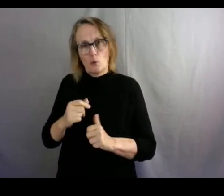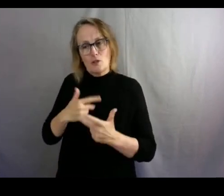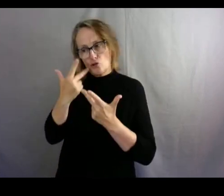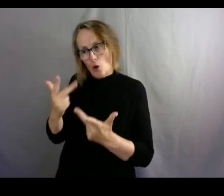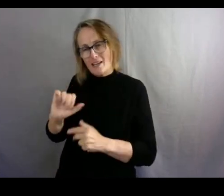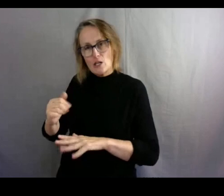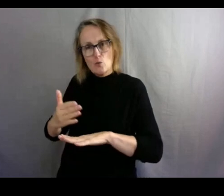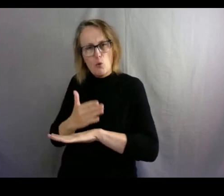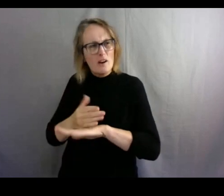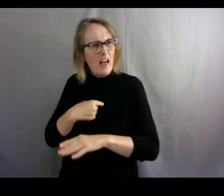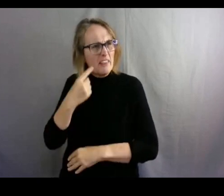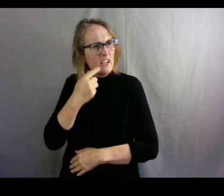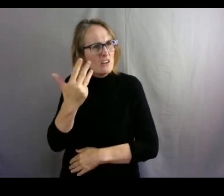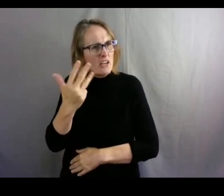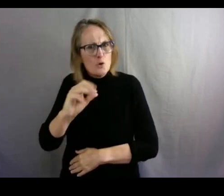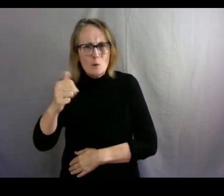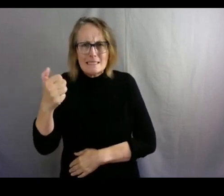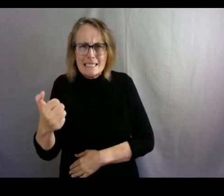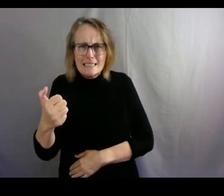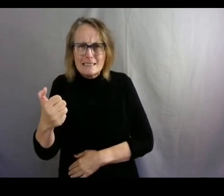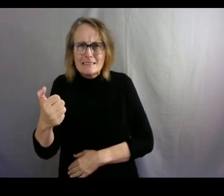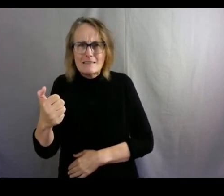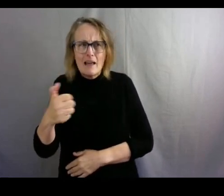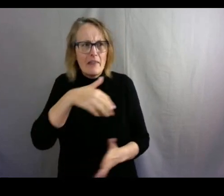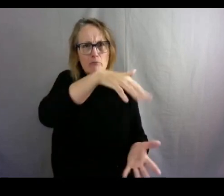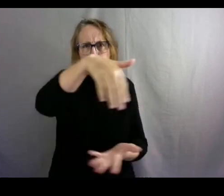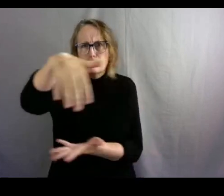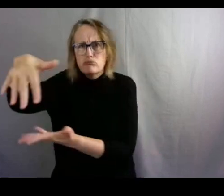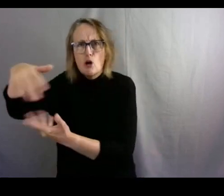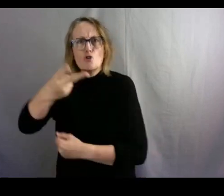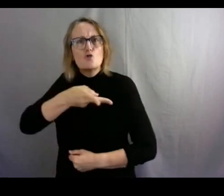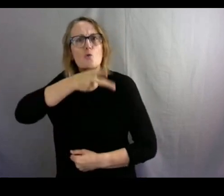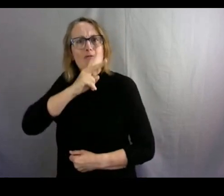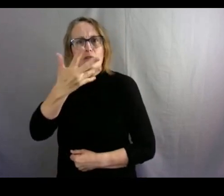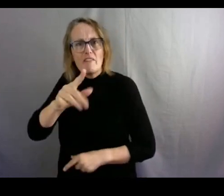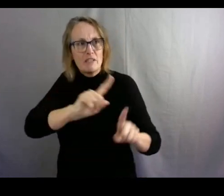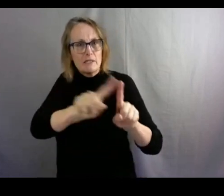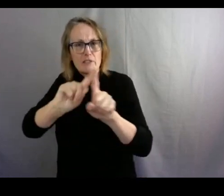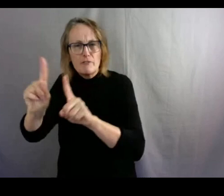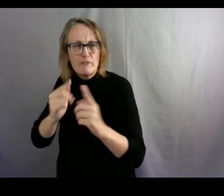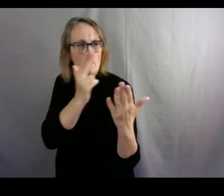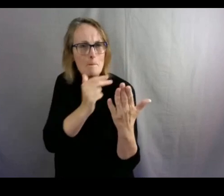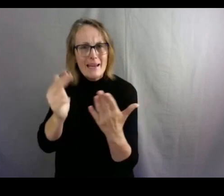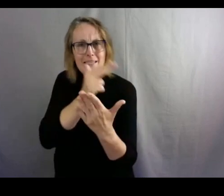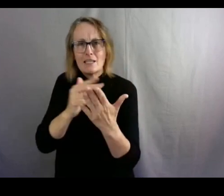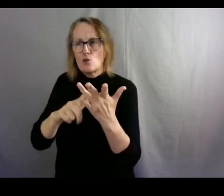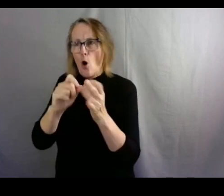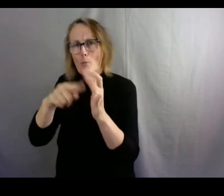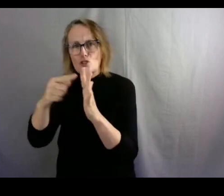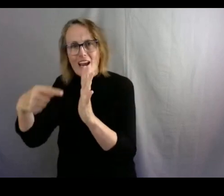250 paintings and objects, which was seen by many, many people who were major modernists.